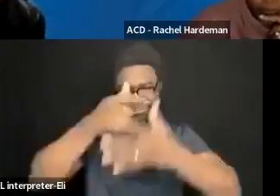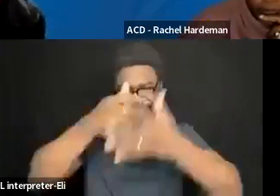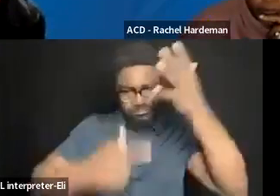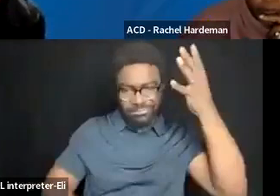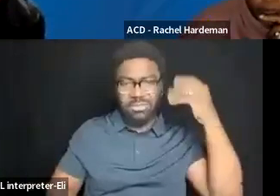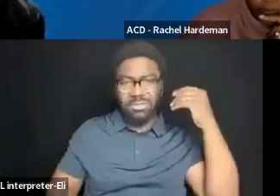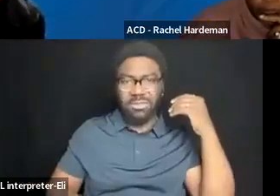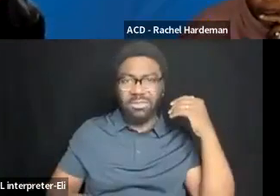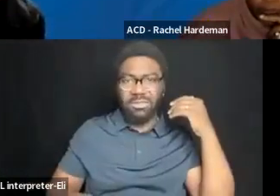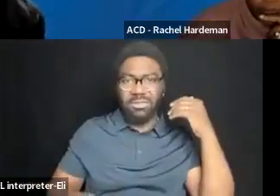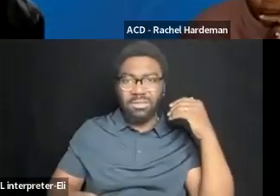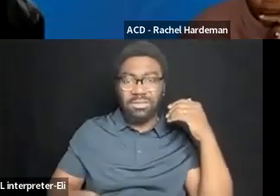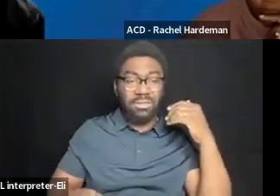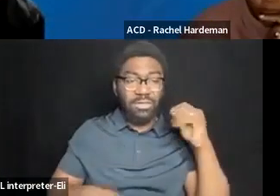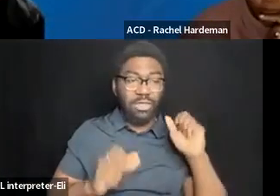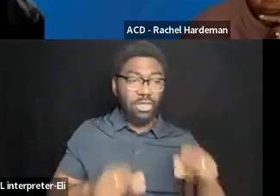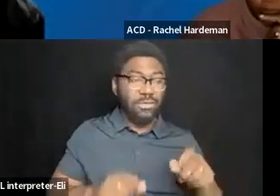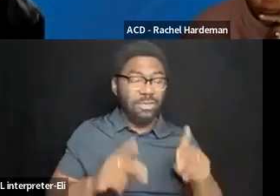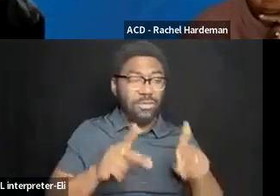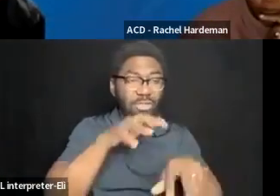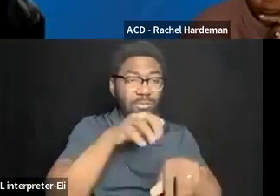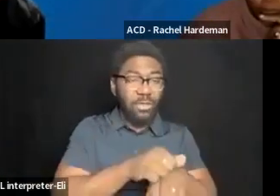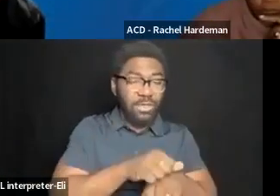out in the field, to the person who's doing the VE studies.